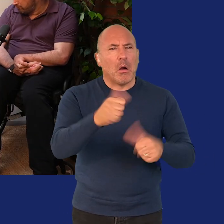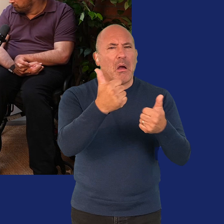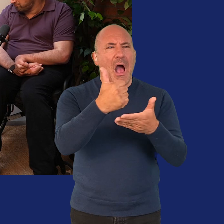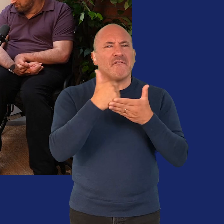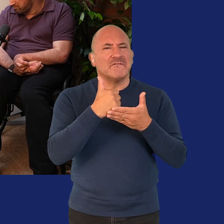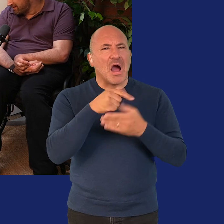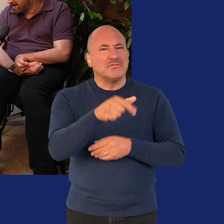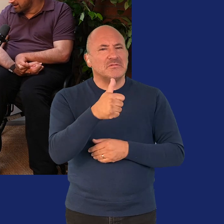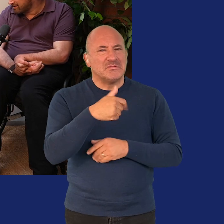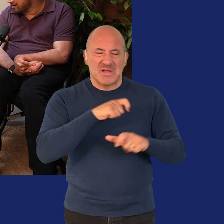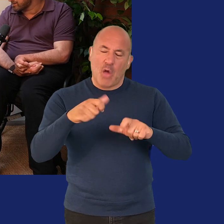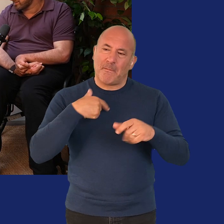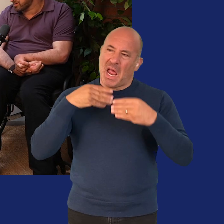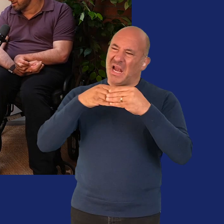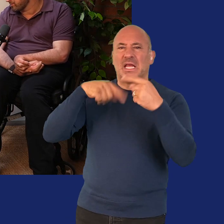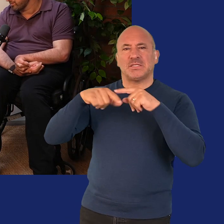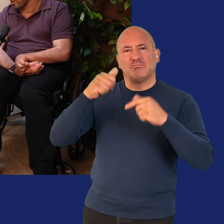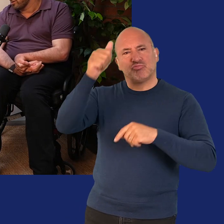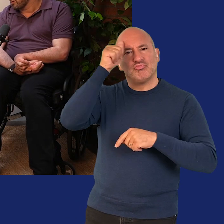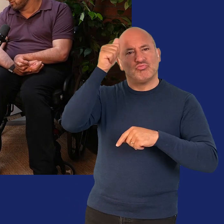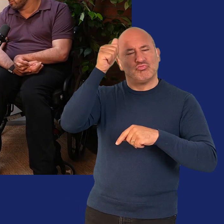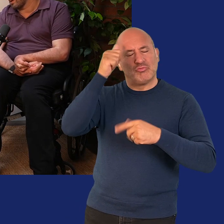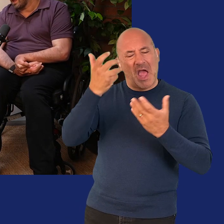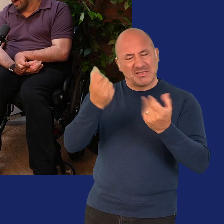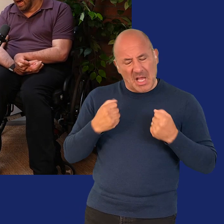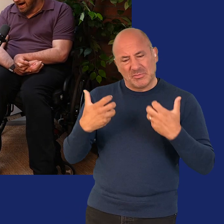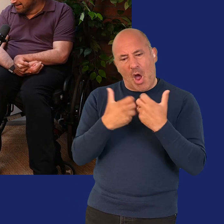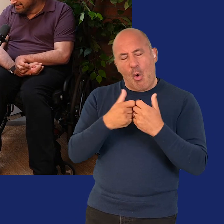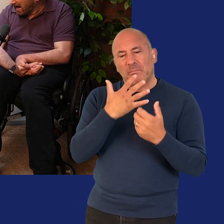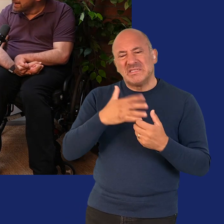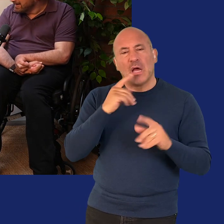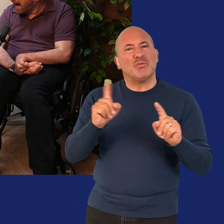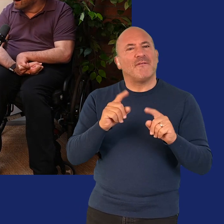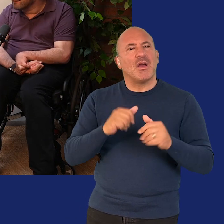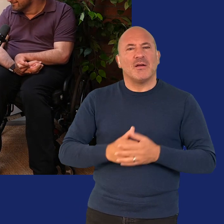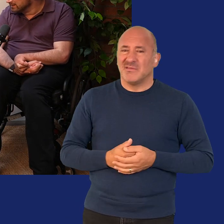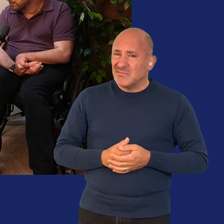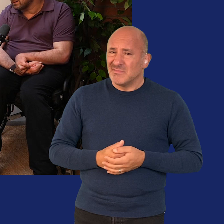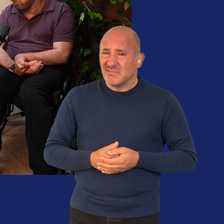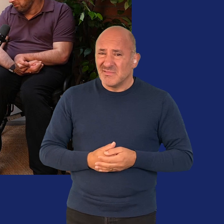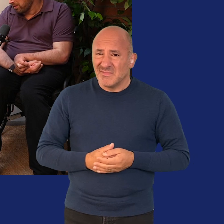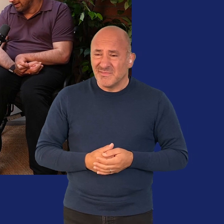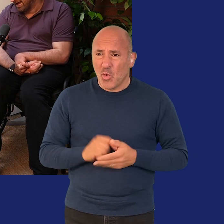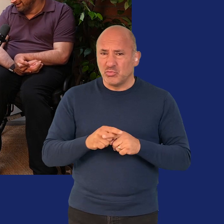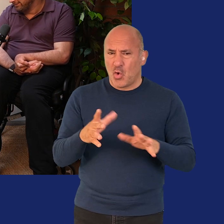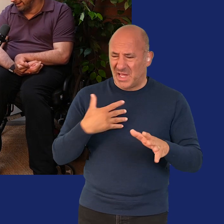to, to do of help our leaders to be comfortable with the uncomfortable. Adam: And you don't have to respond instantly.